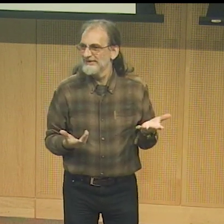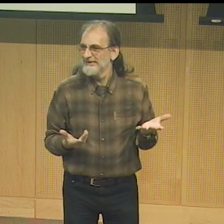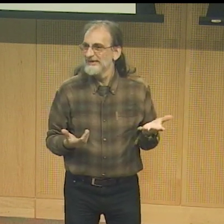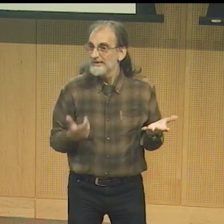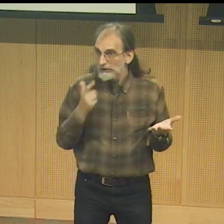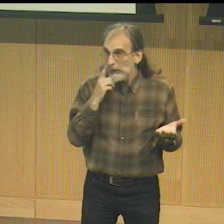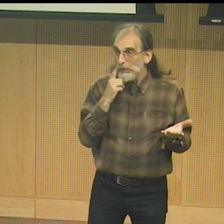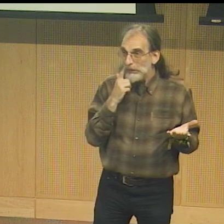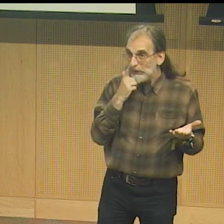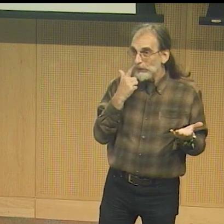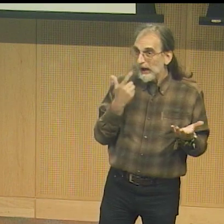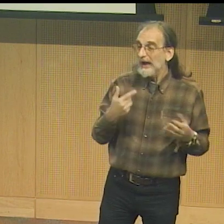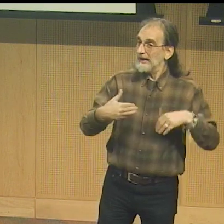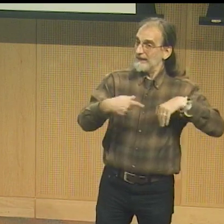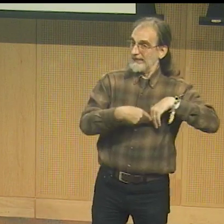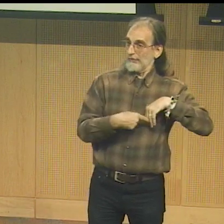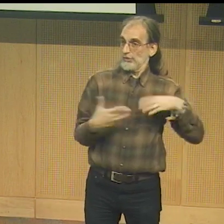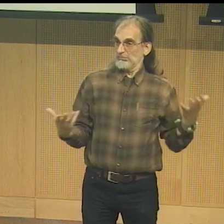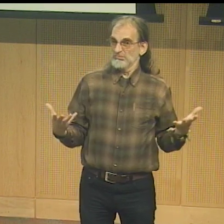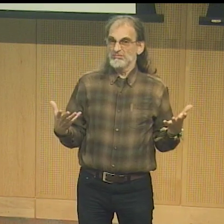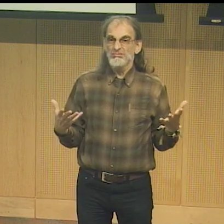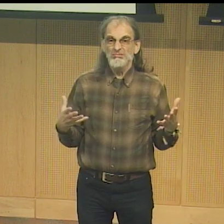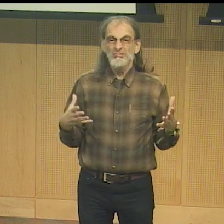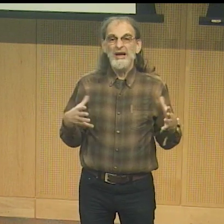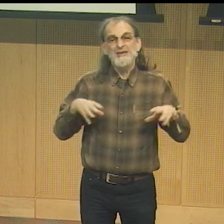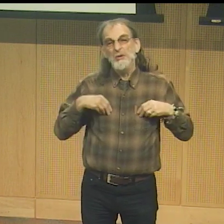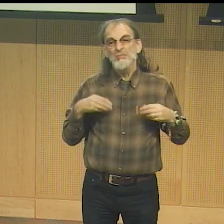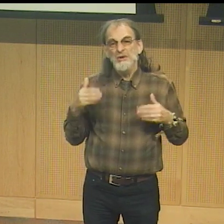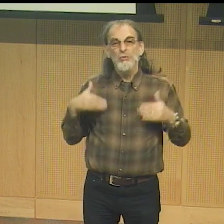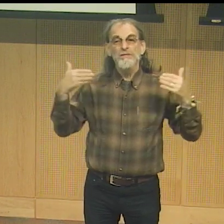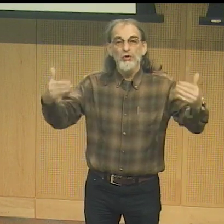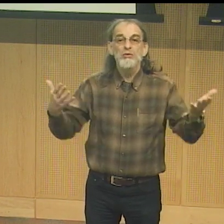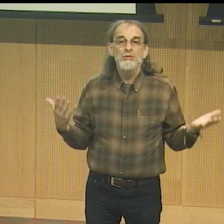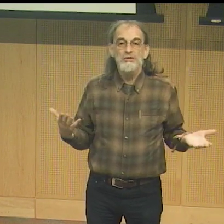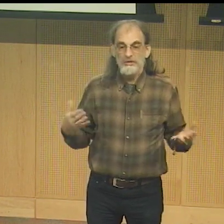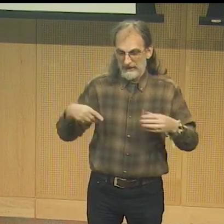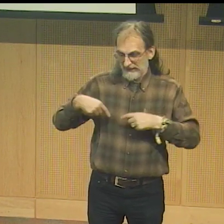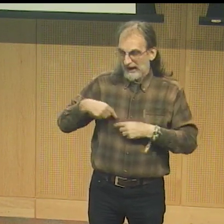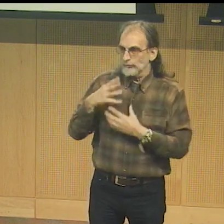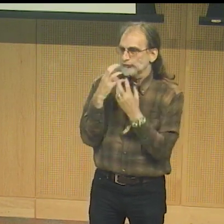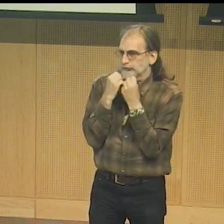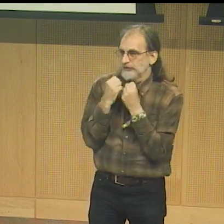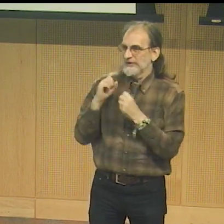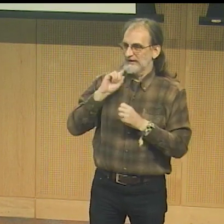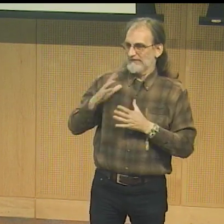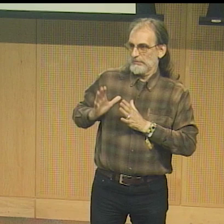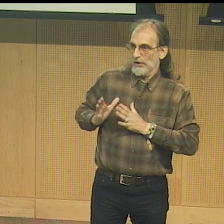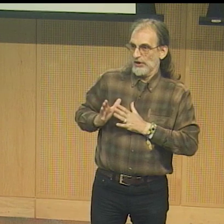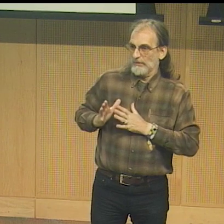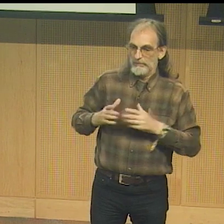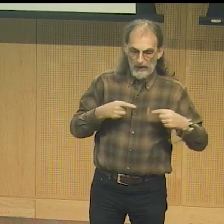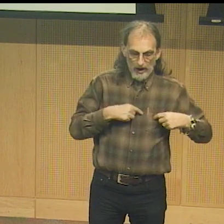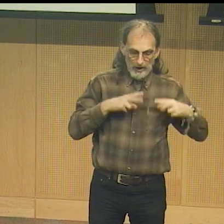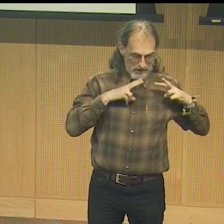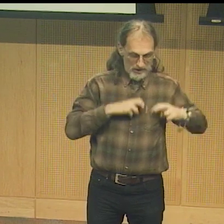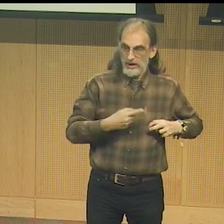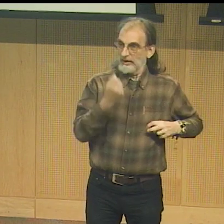the native African people would say, "No, you're not," because they've internalized some American culture. They'd be looking for a hamburger, so to speak,